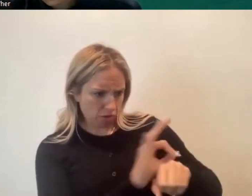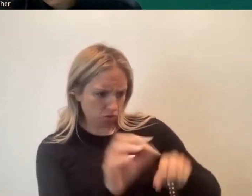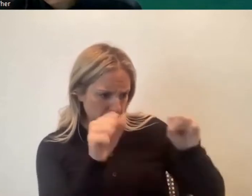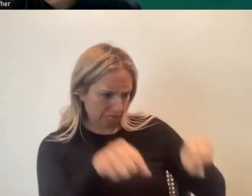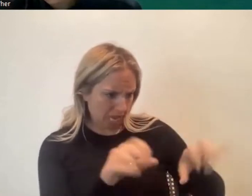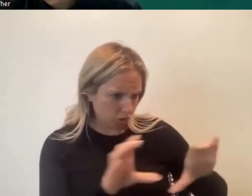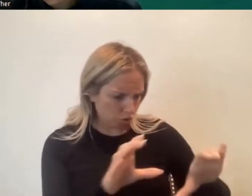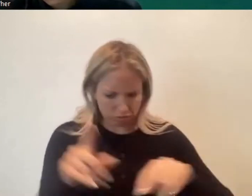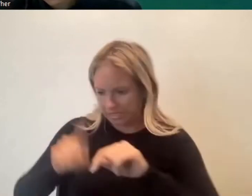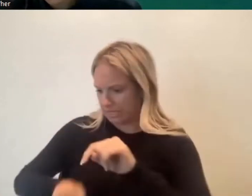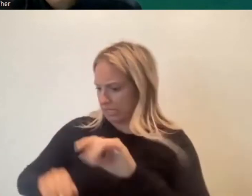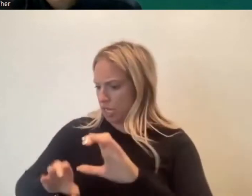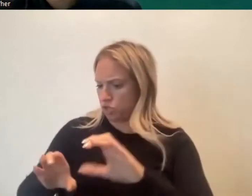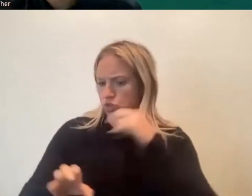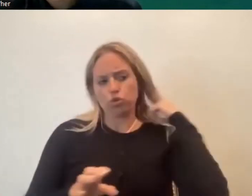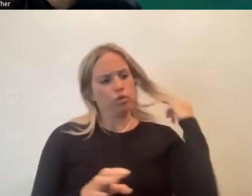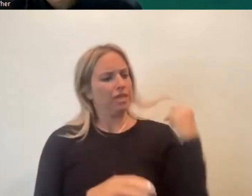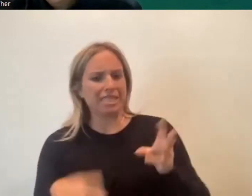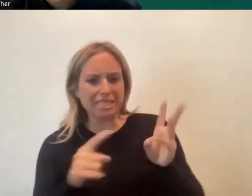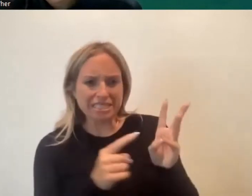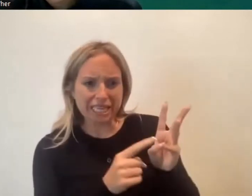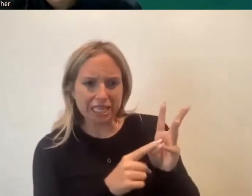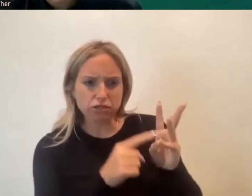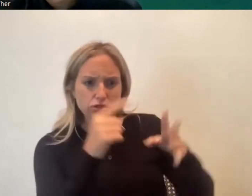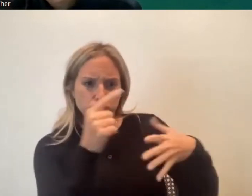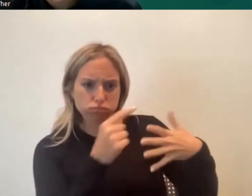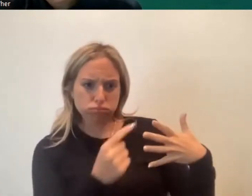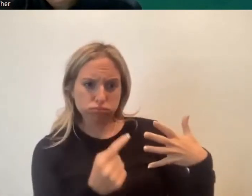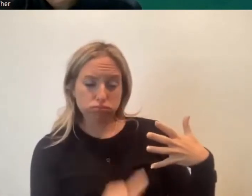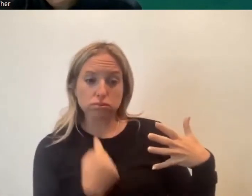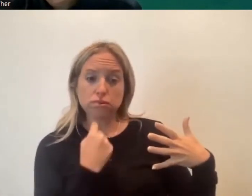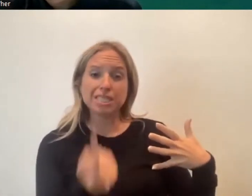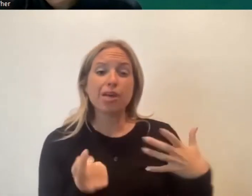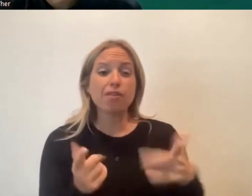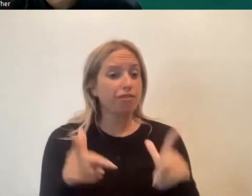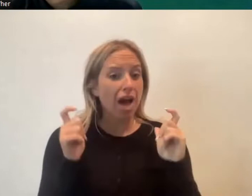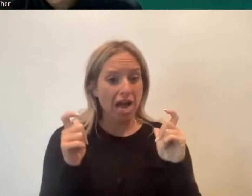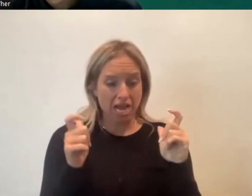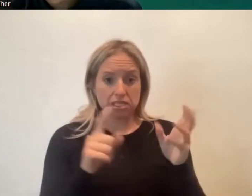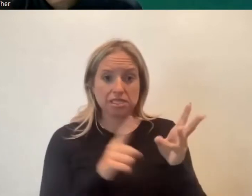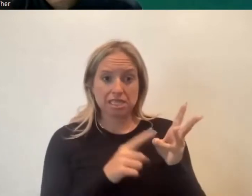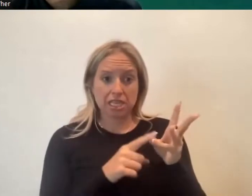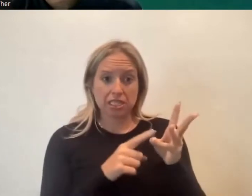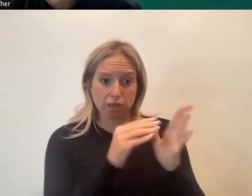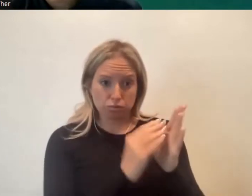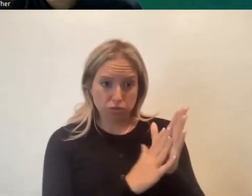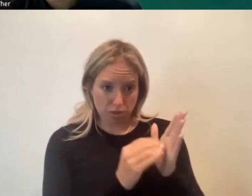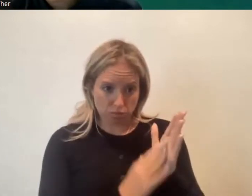in these six different areas. And I'll tell you real quick, Tadra, the six, I wrote them down here.